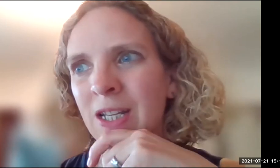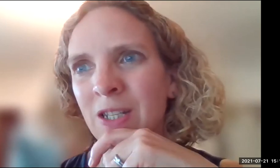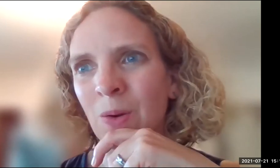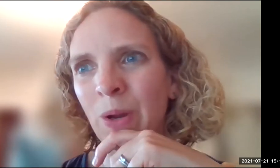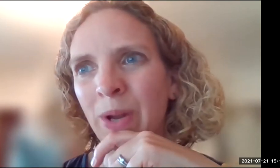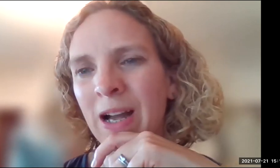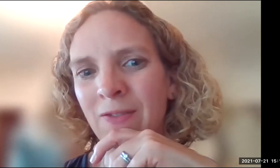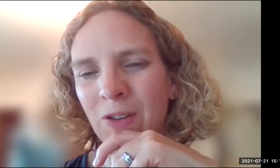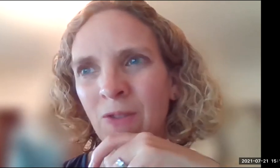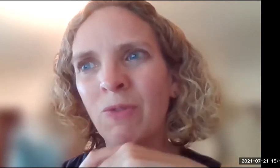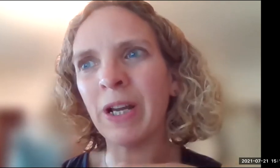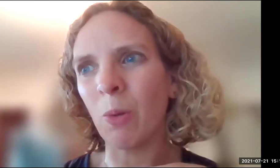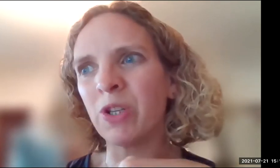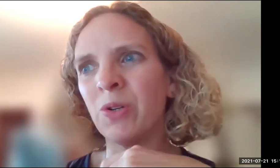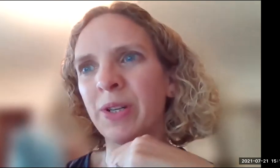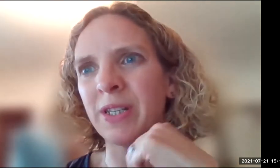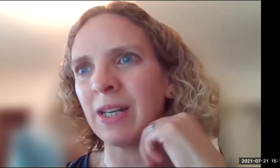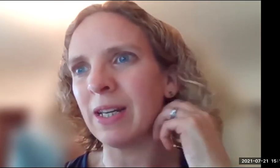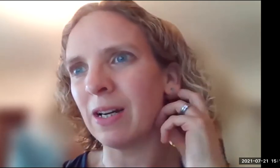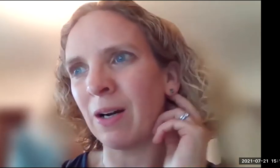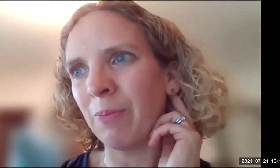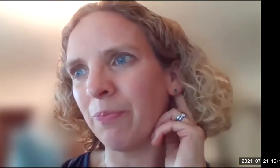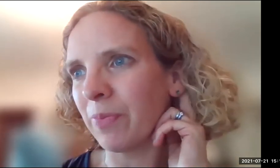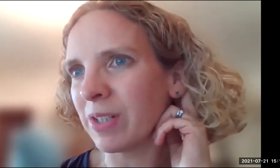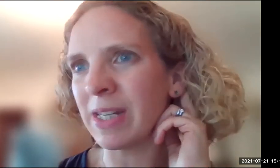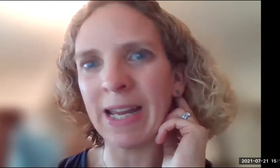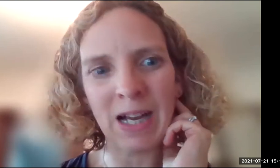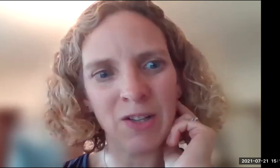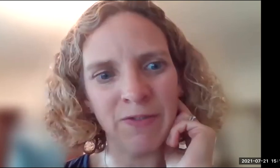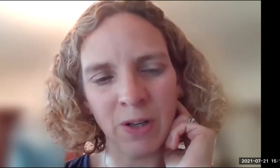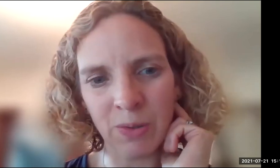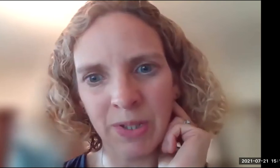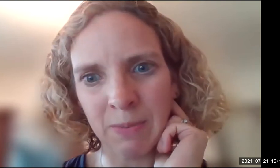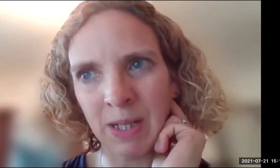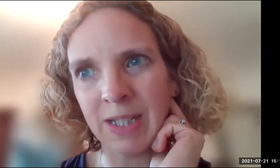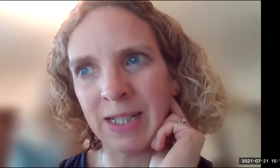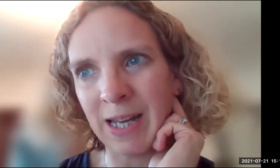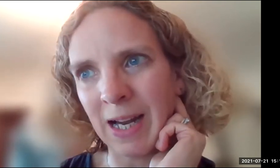G4 and 5. I suppose my last take home message